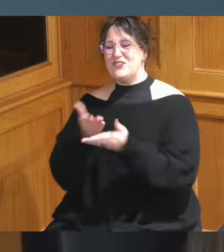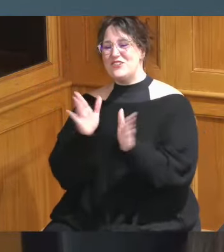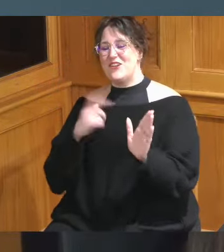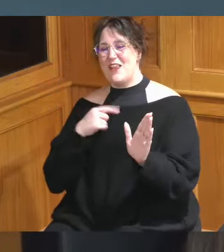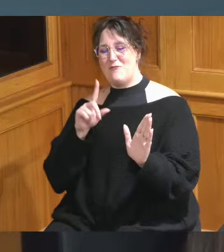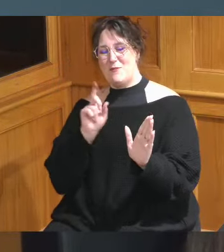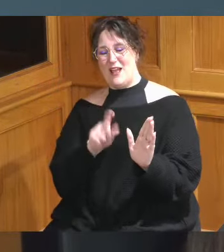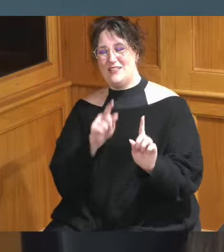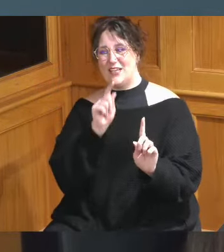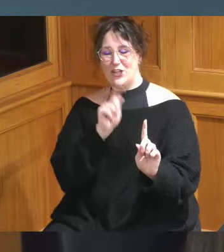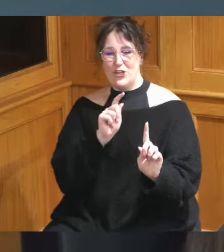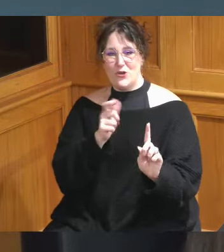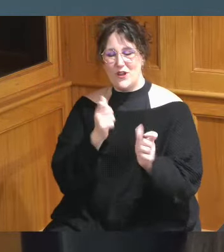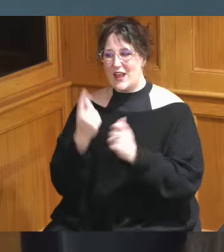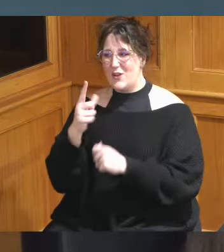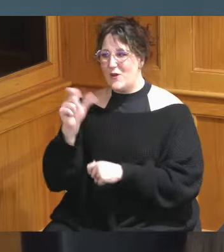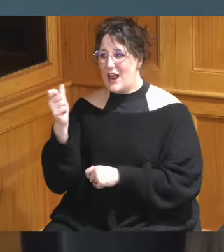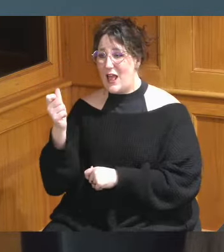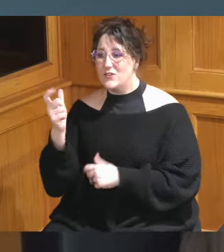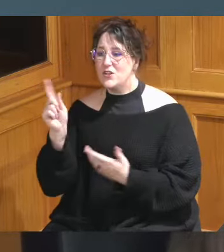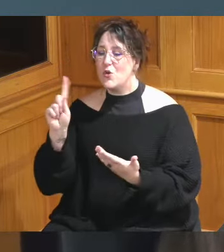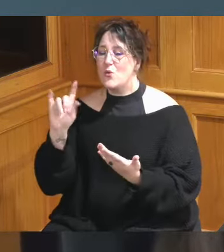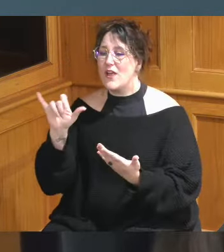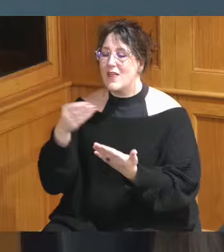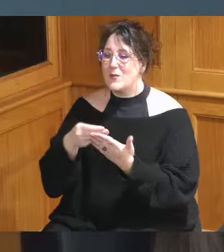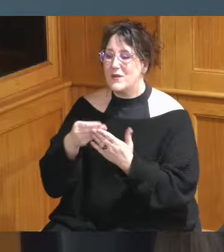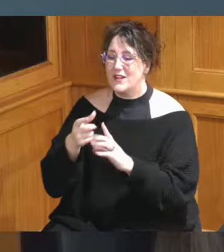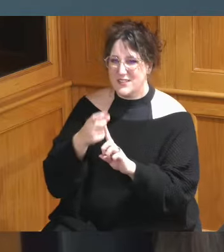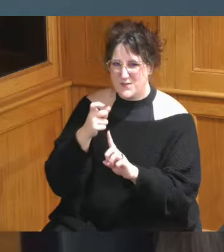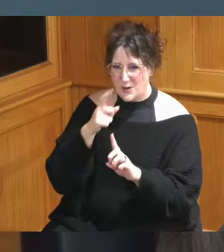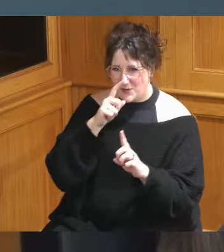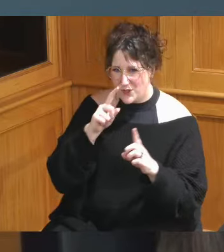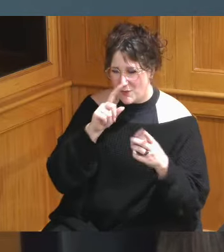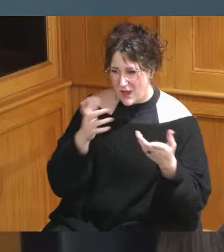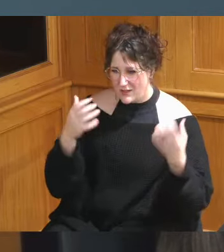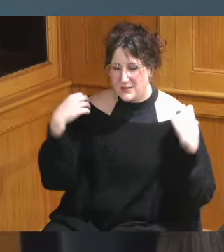anybody else that comes up where that money comes from so if you could just say yes generally I mean